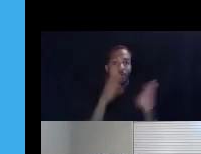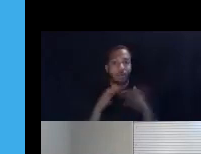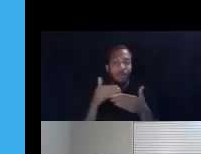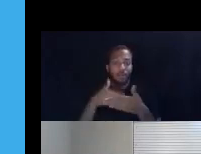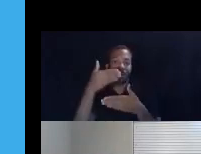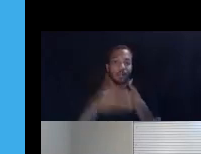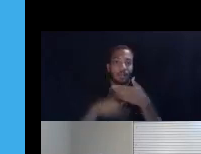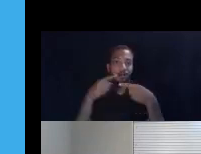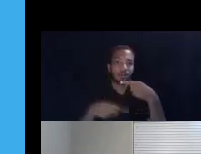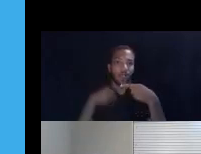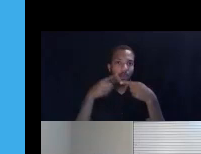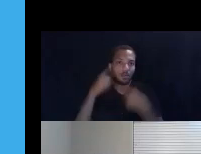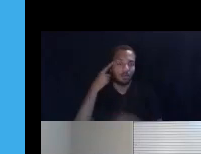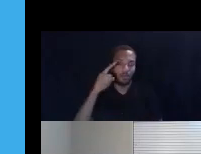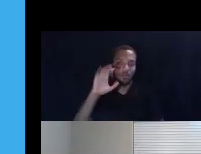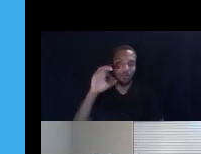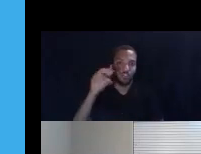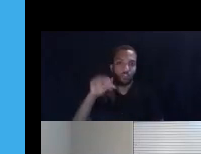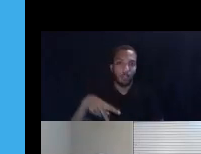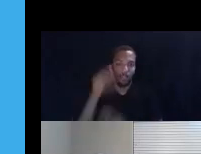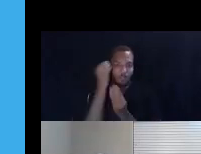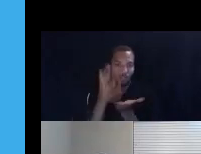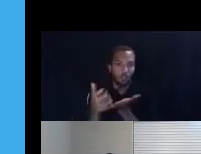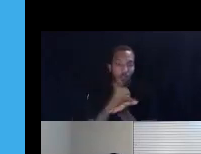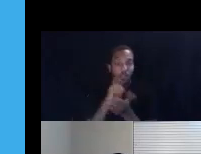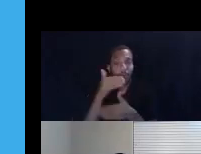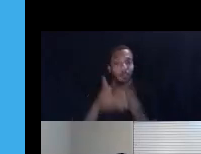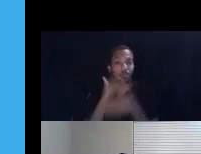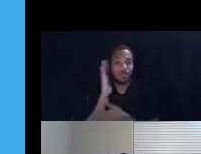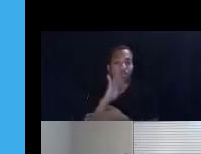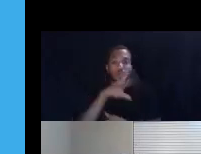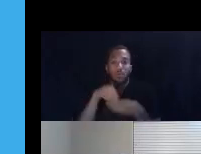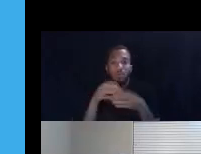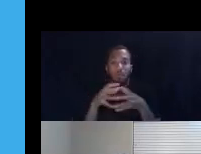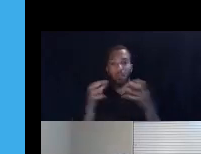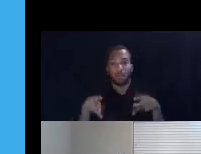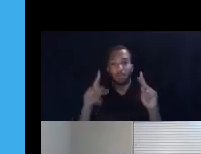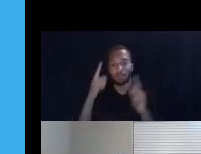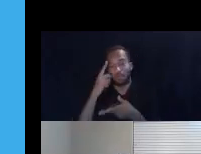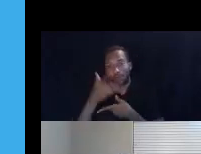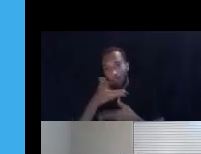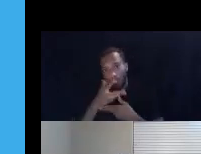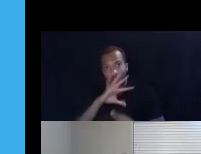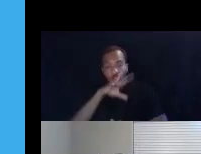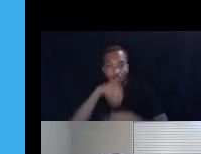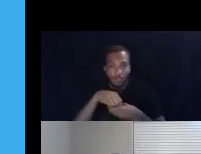And that process will certainly include, a lot of opportunities to engage, participate in listening sessions,